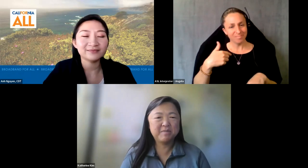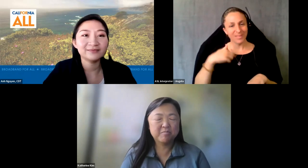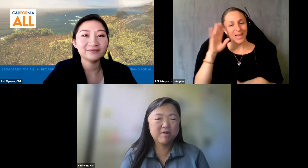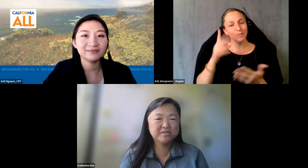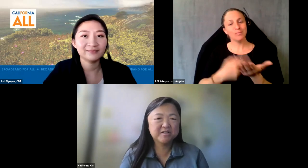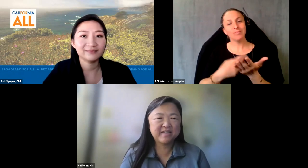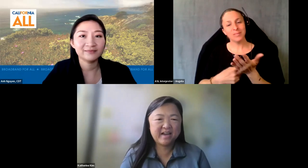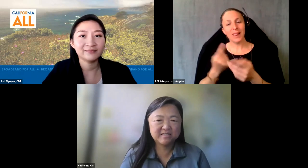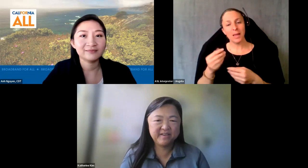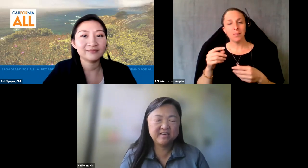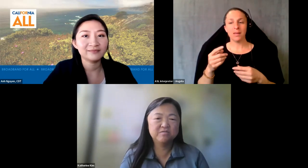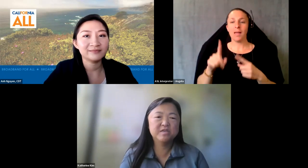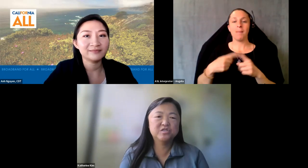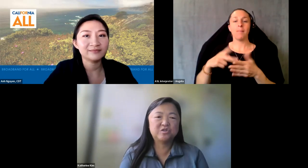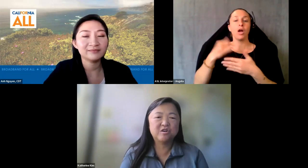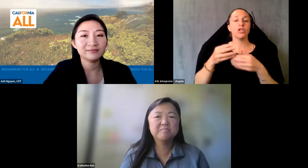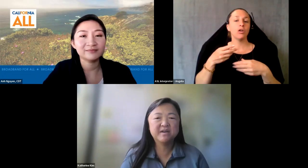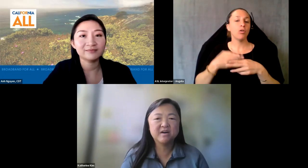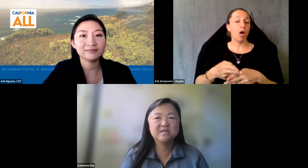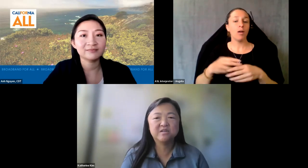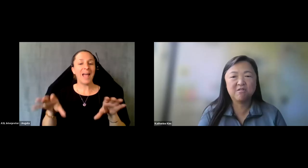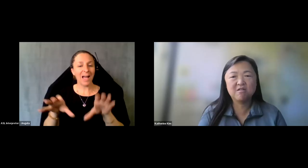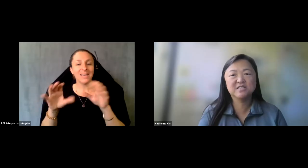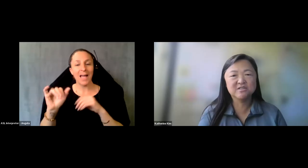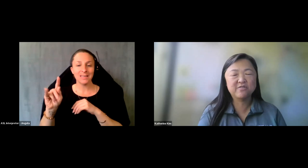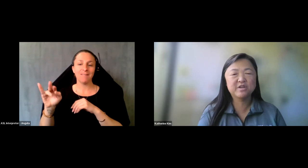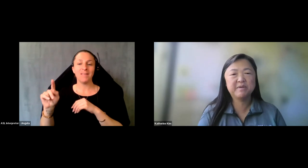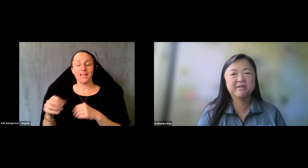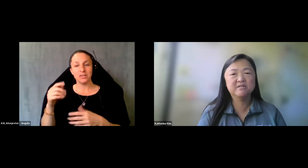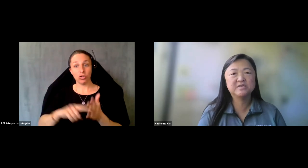little bit about a project called activate, which started because there are digital equity barriers,